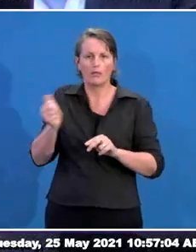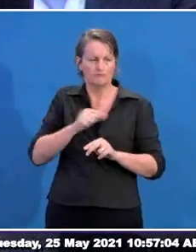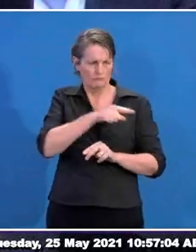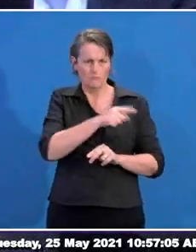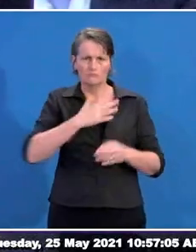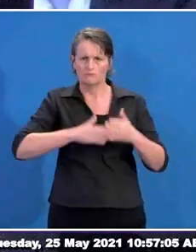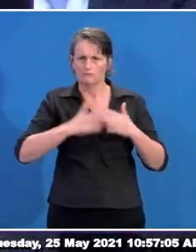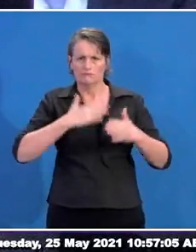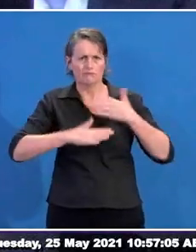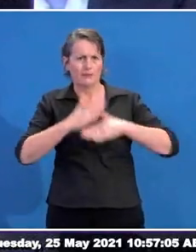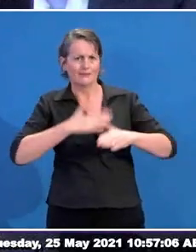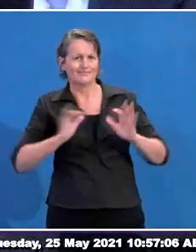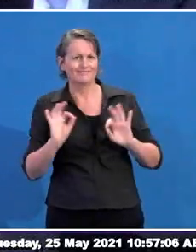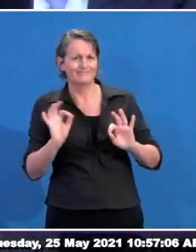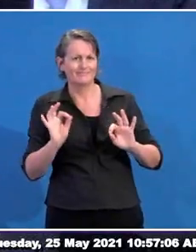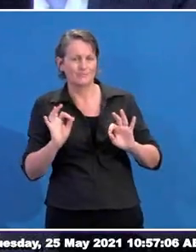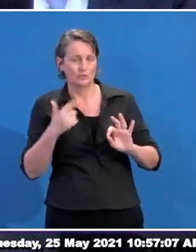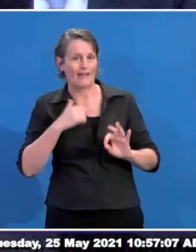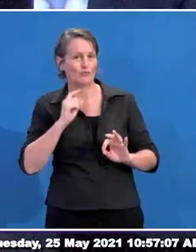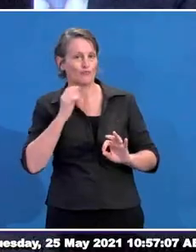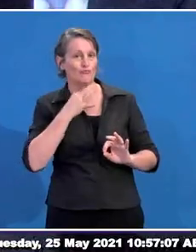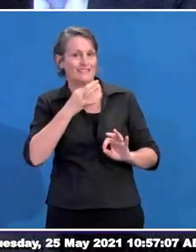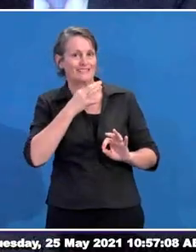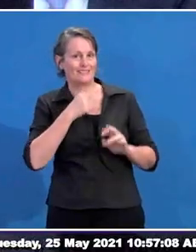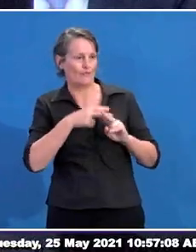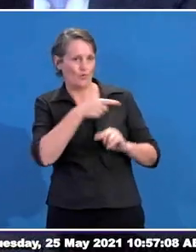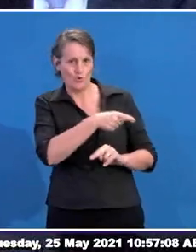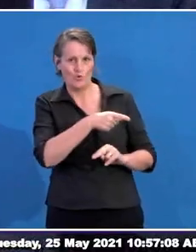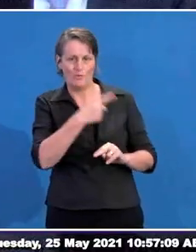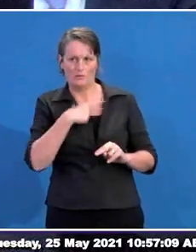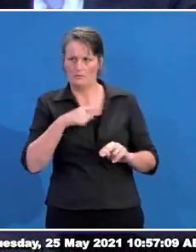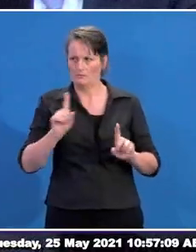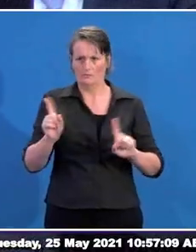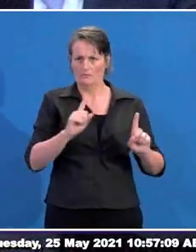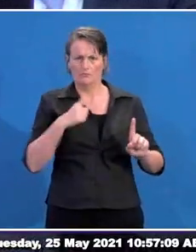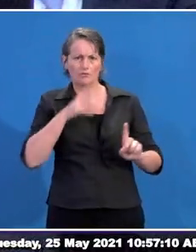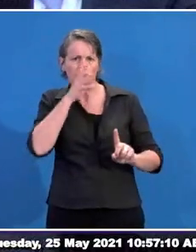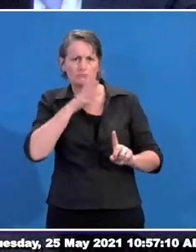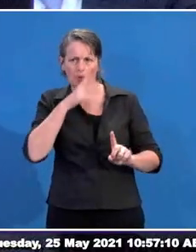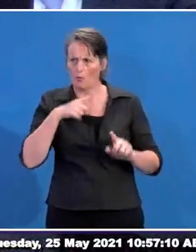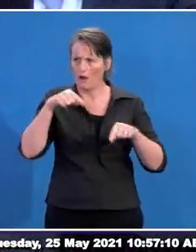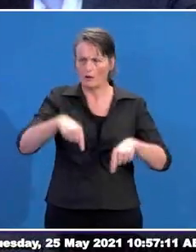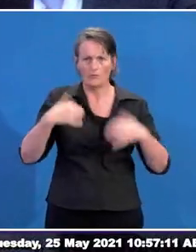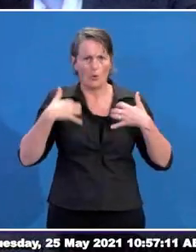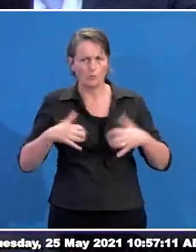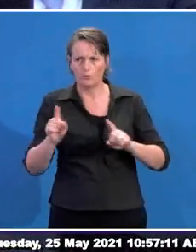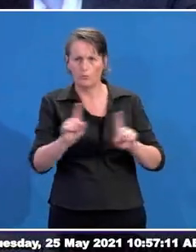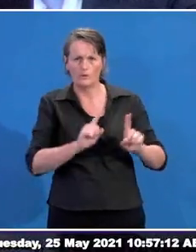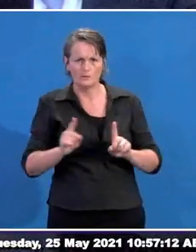And so there was a real risk to herself, to others in the community and to the property around them.